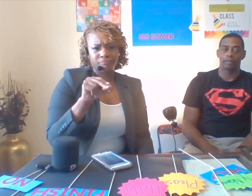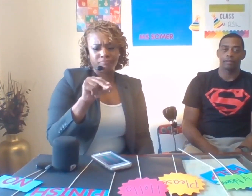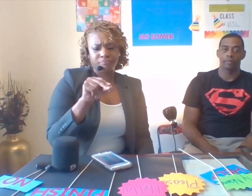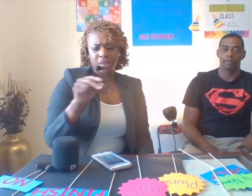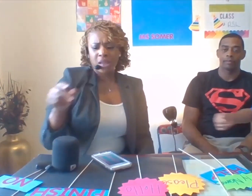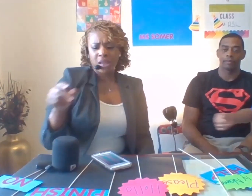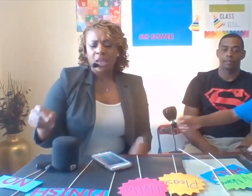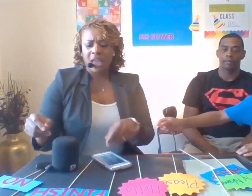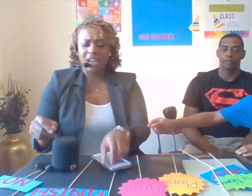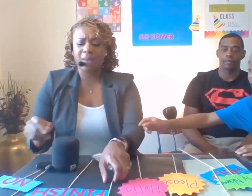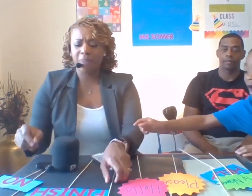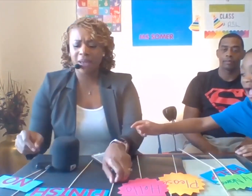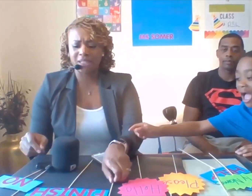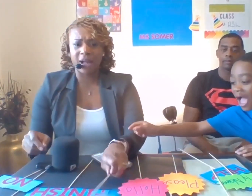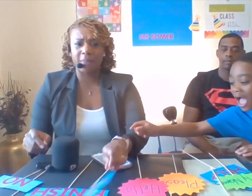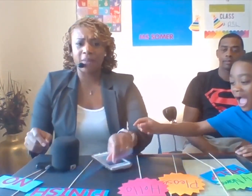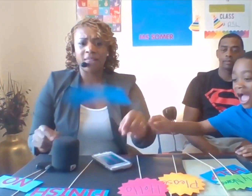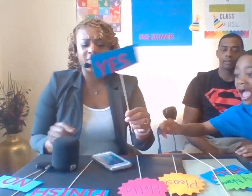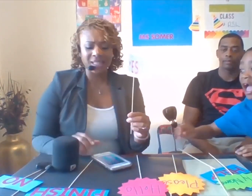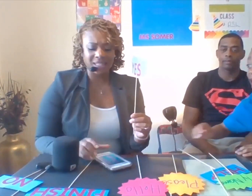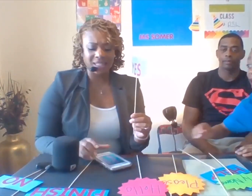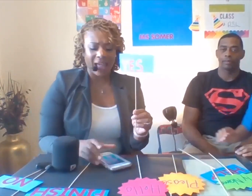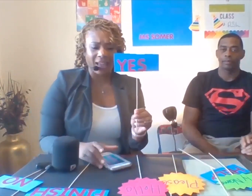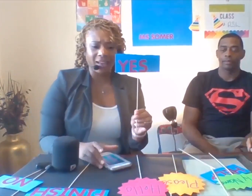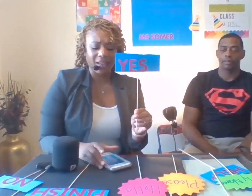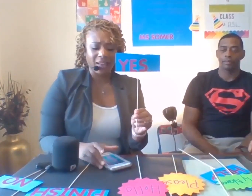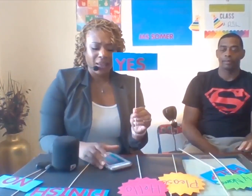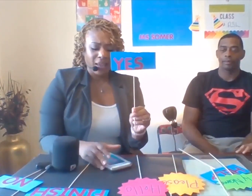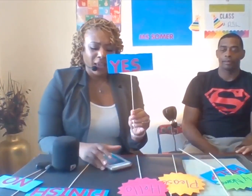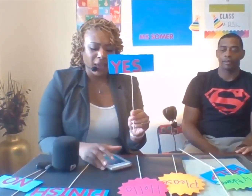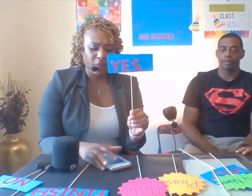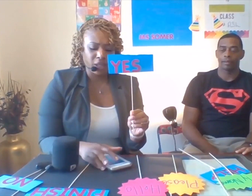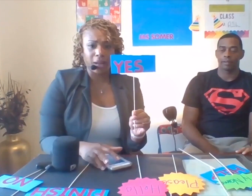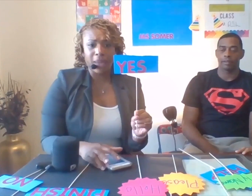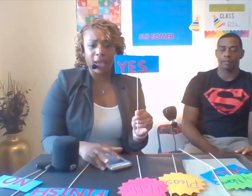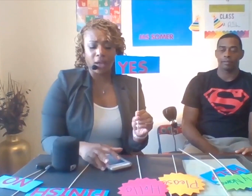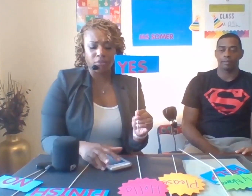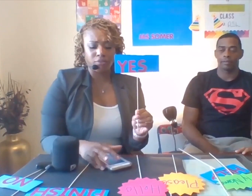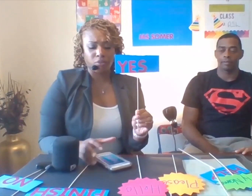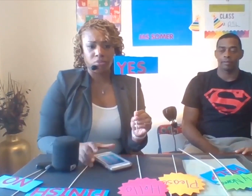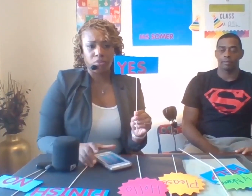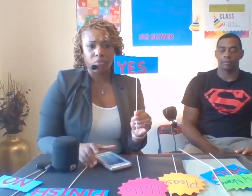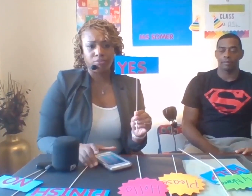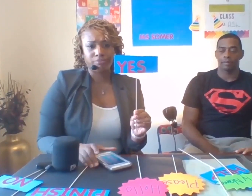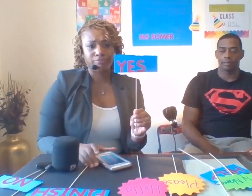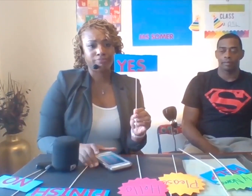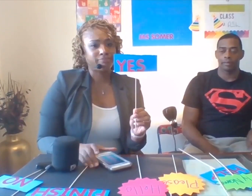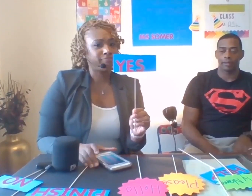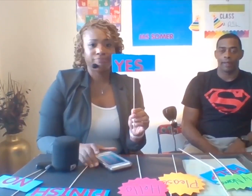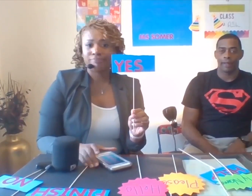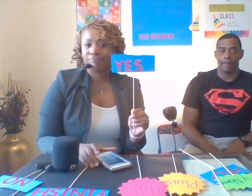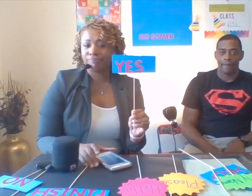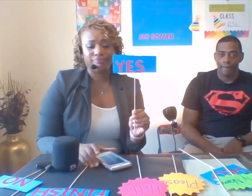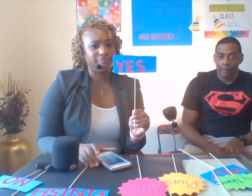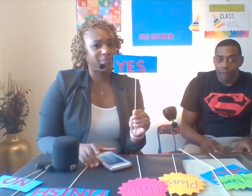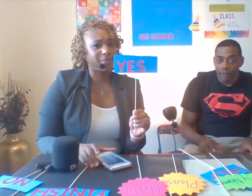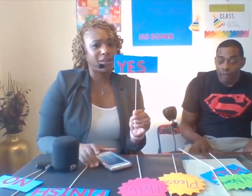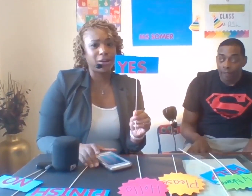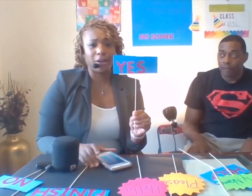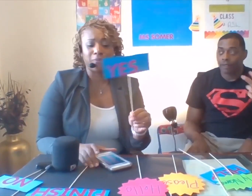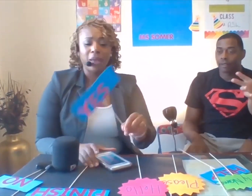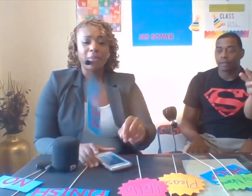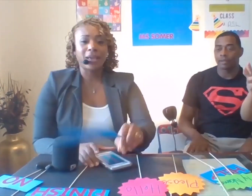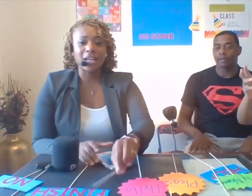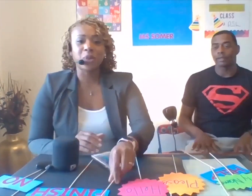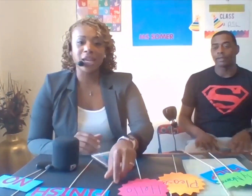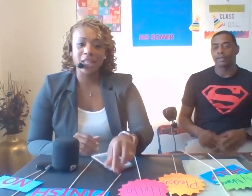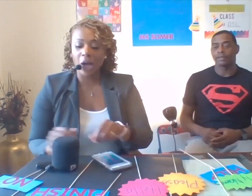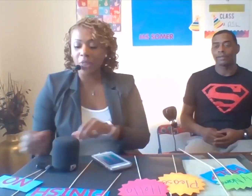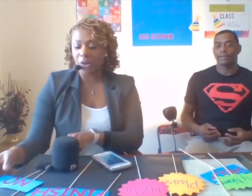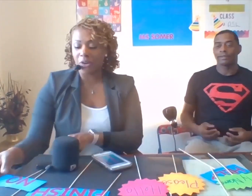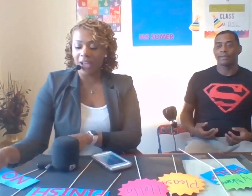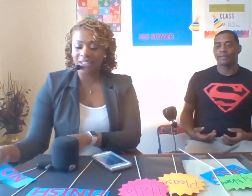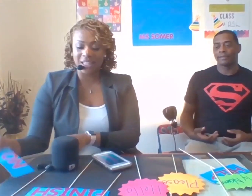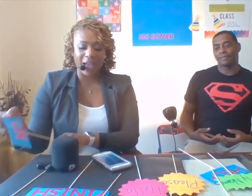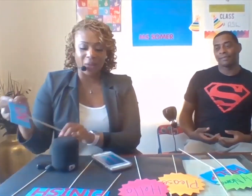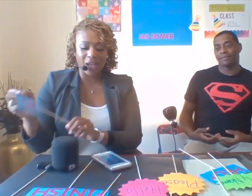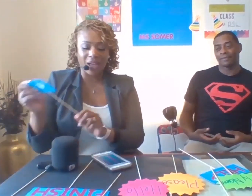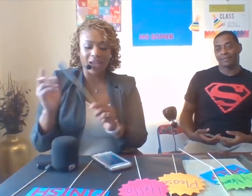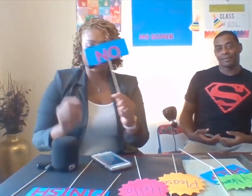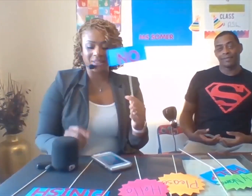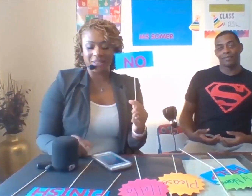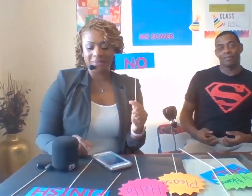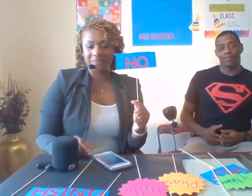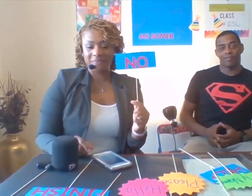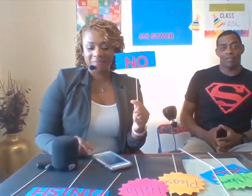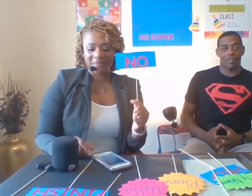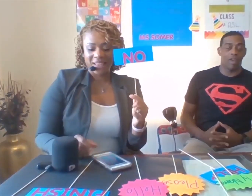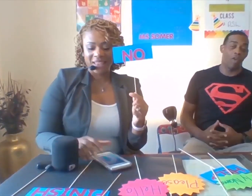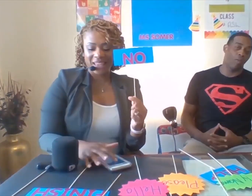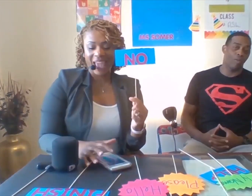and he picked up this time he would get a big you know the correct time was yeah